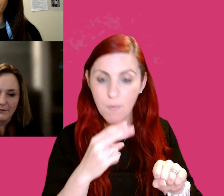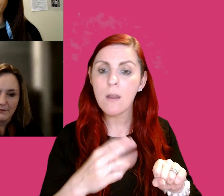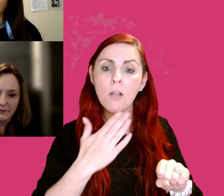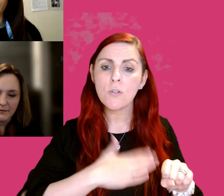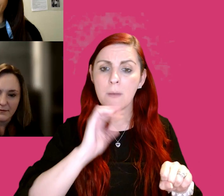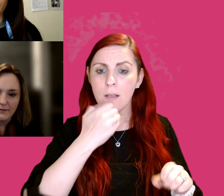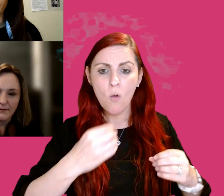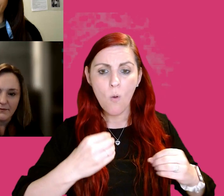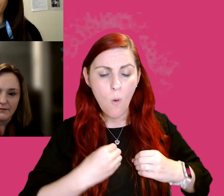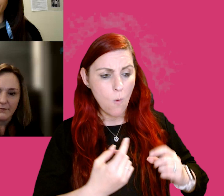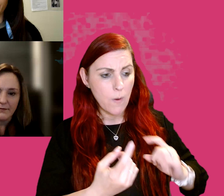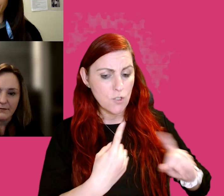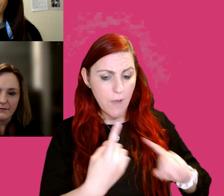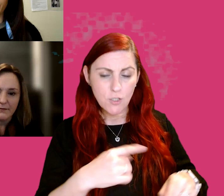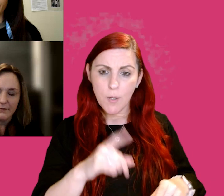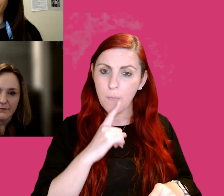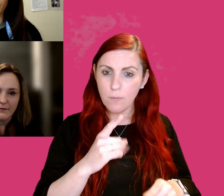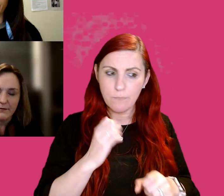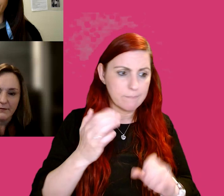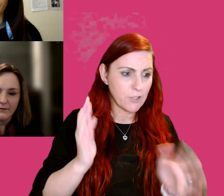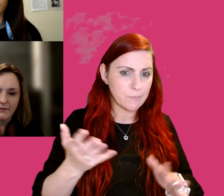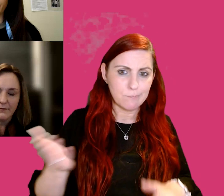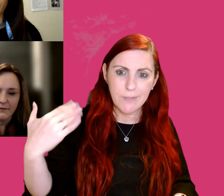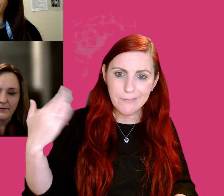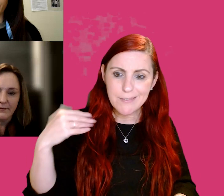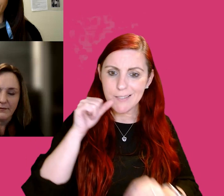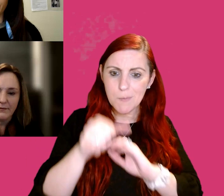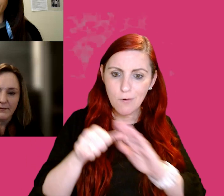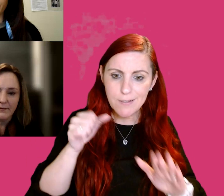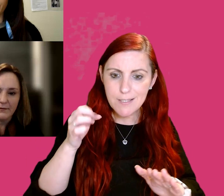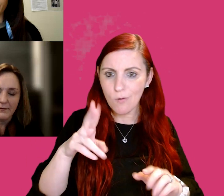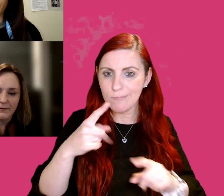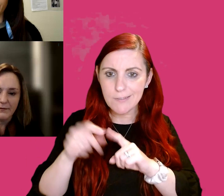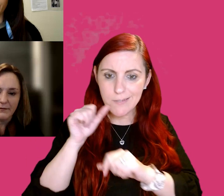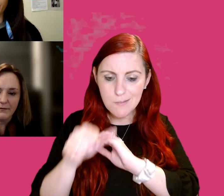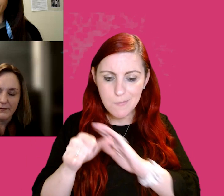with the health system here but you know previous experiences and that sadly have made them lose